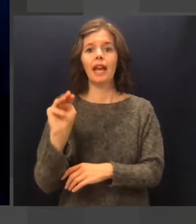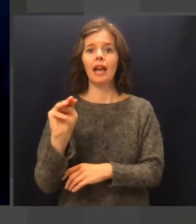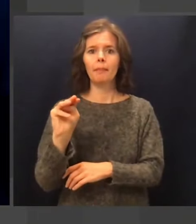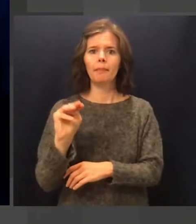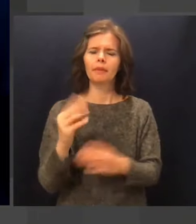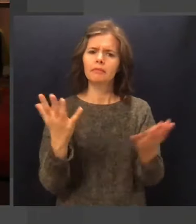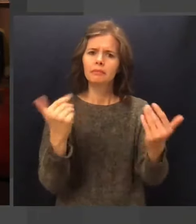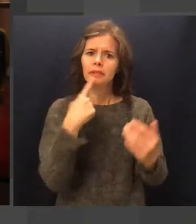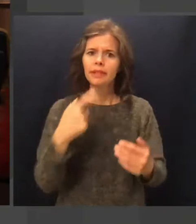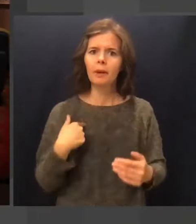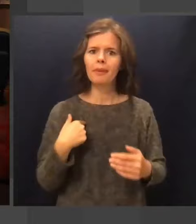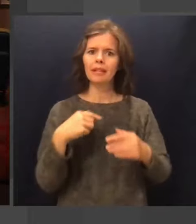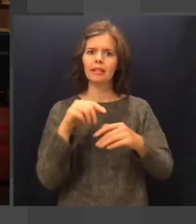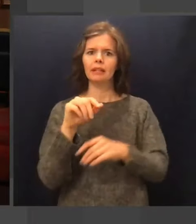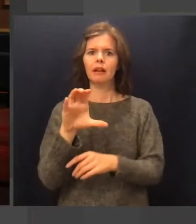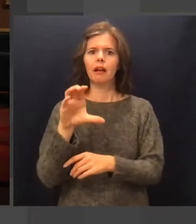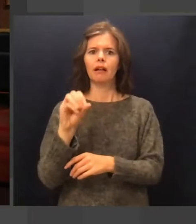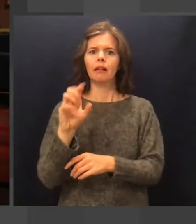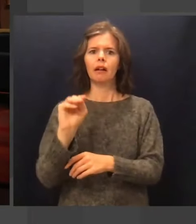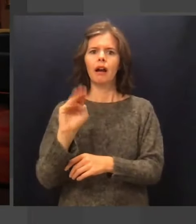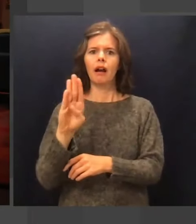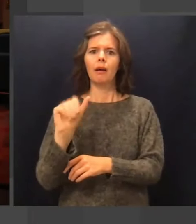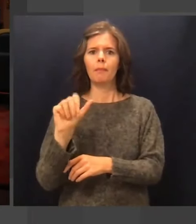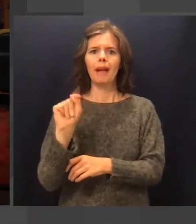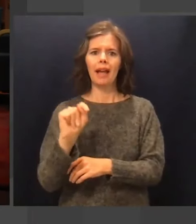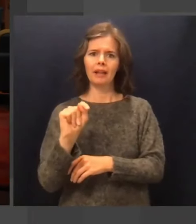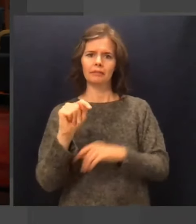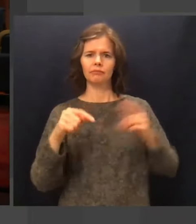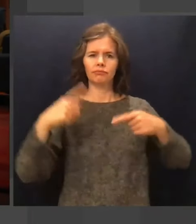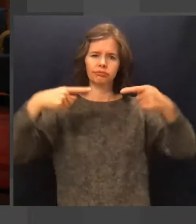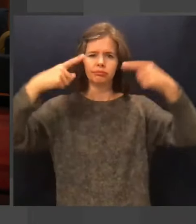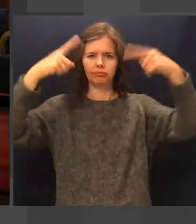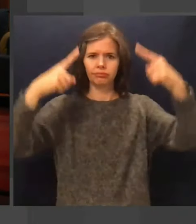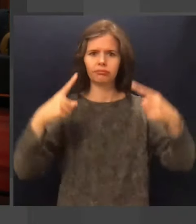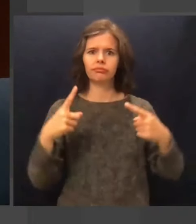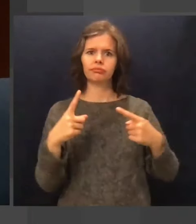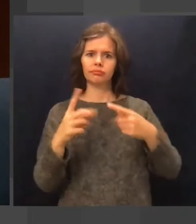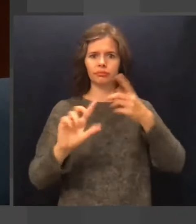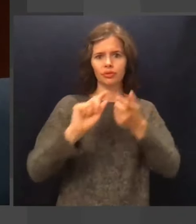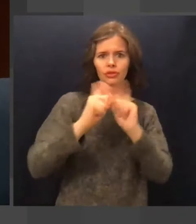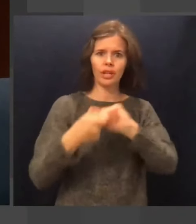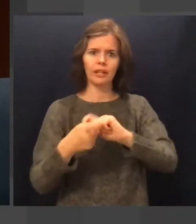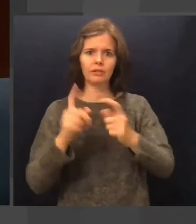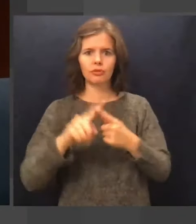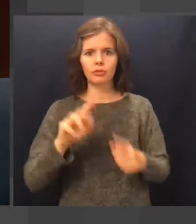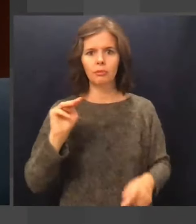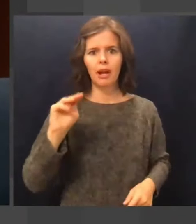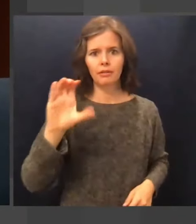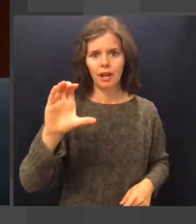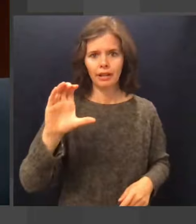I'D LOVE TO KNOW WHAT KIND OF COMBAT CHANGES ARE BEING MADE.